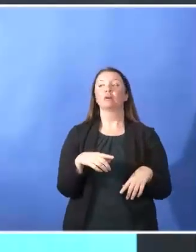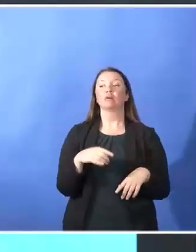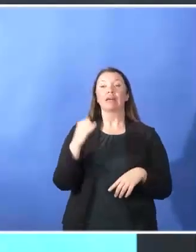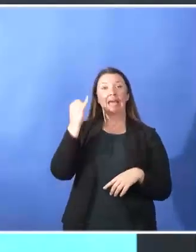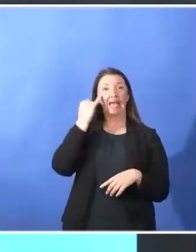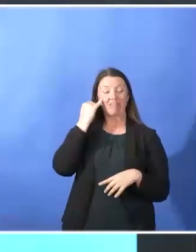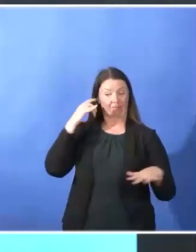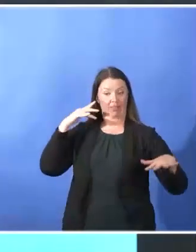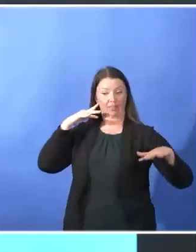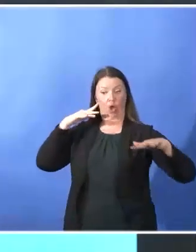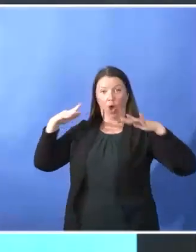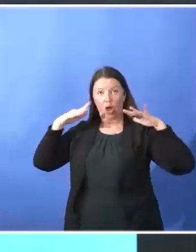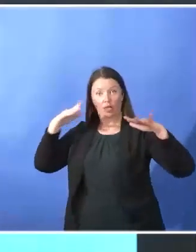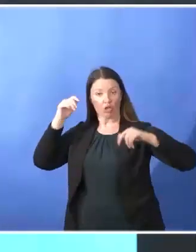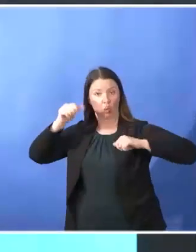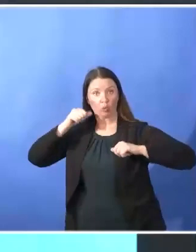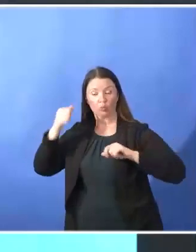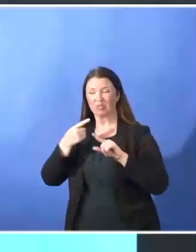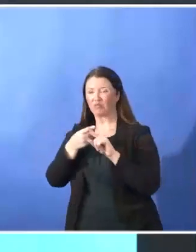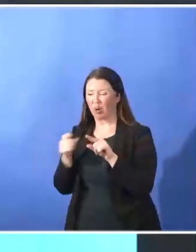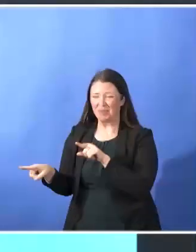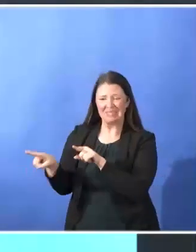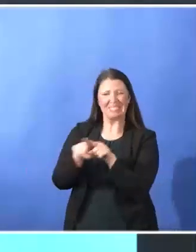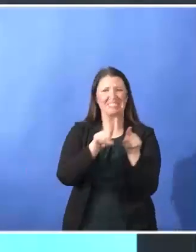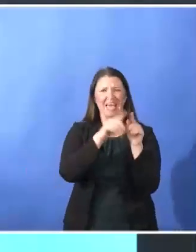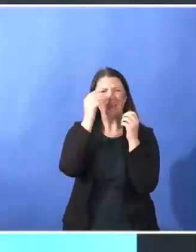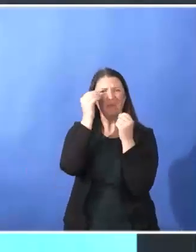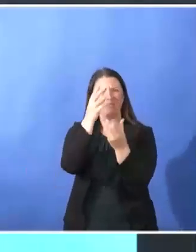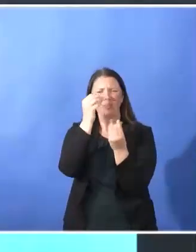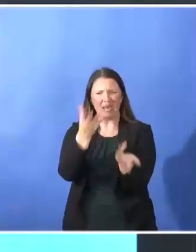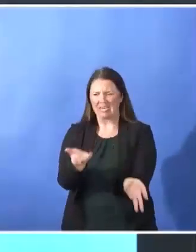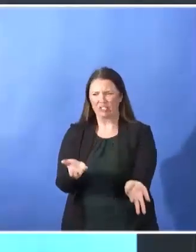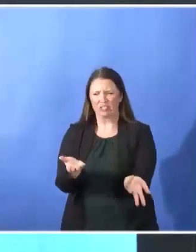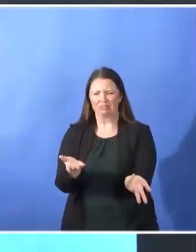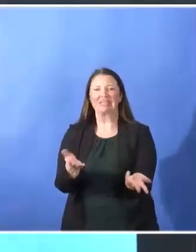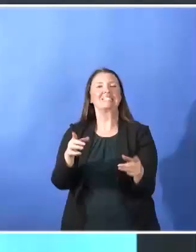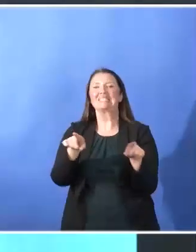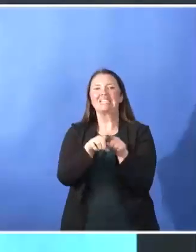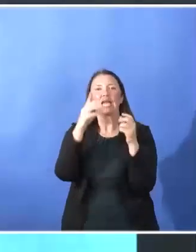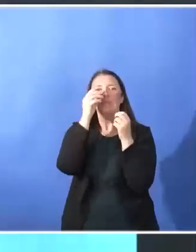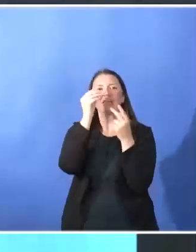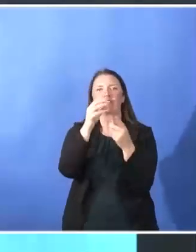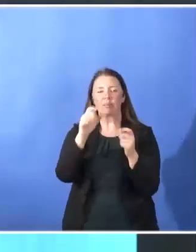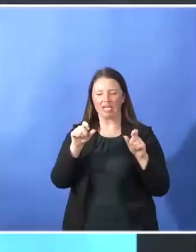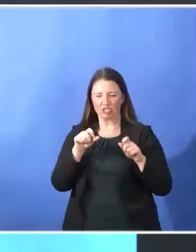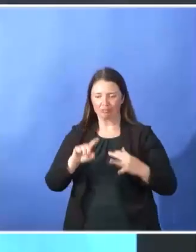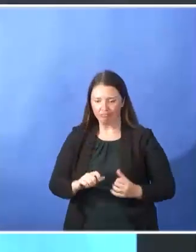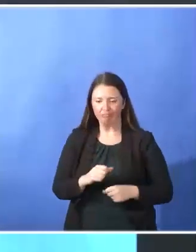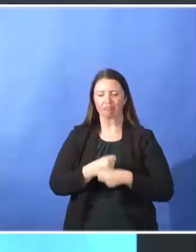THE VIDEO CONTENT, THAT AUDIO CAN BE UNCLEAR AND DIFFICULT TO UNDERSTAND AS WELL.